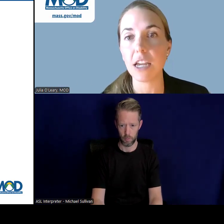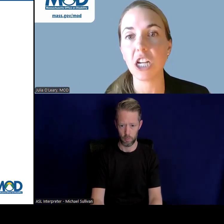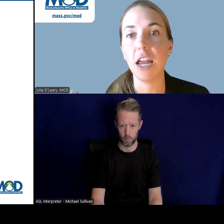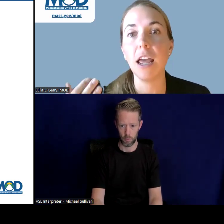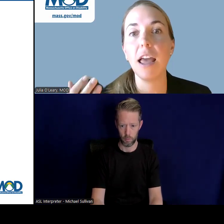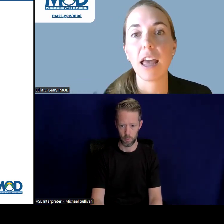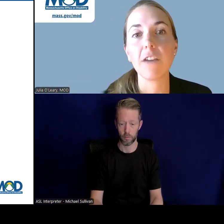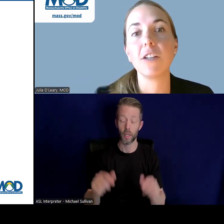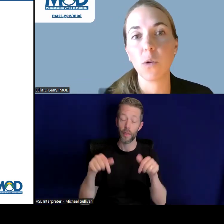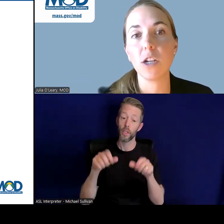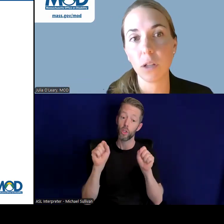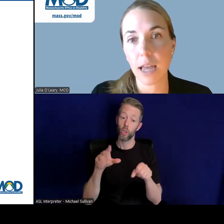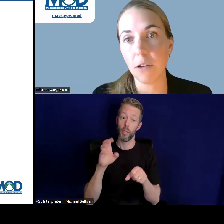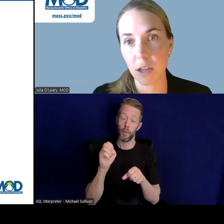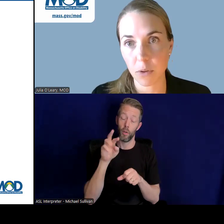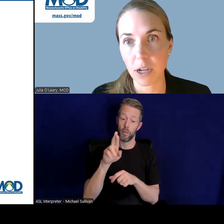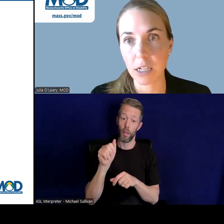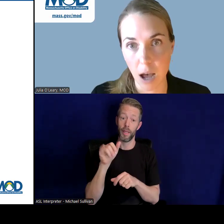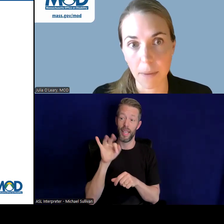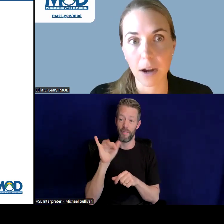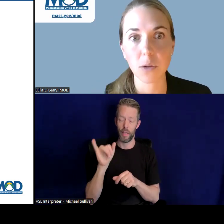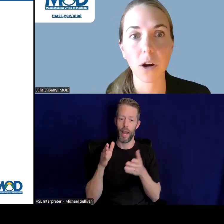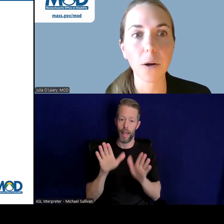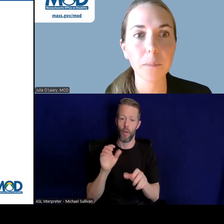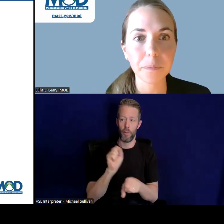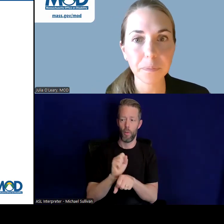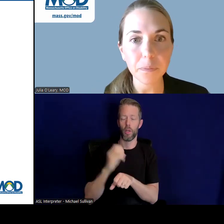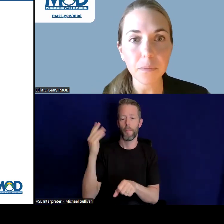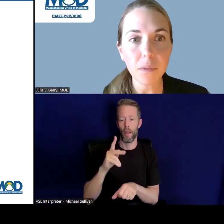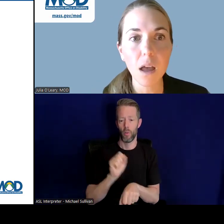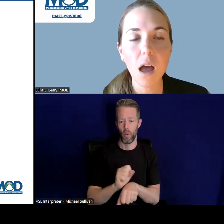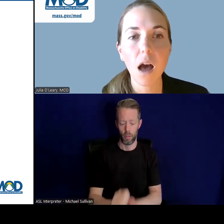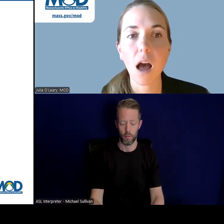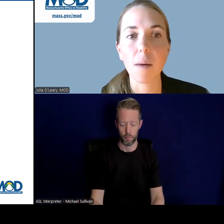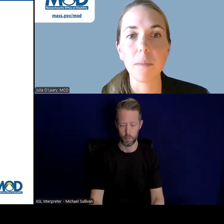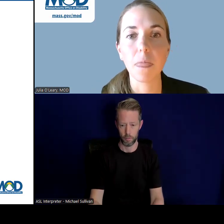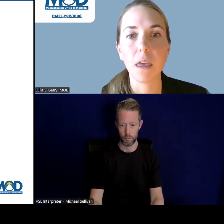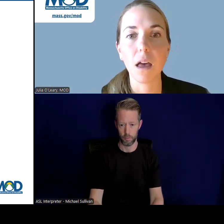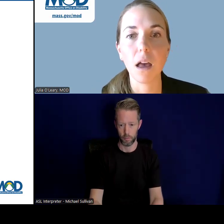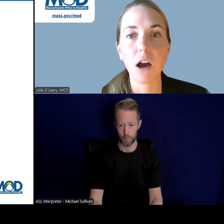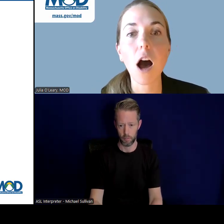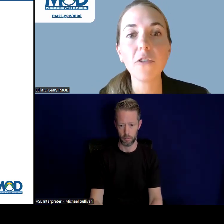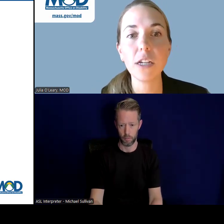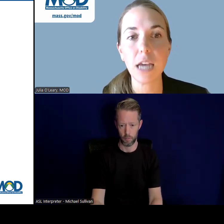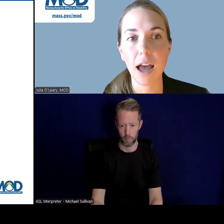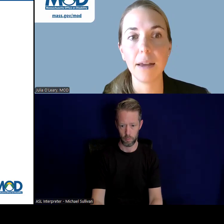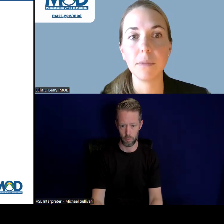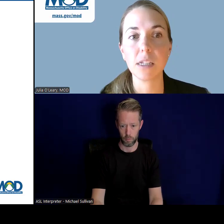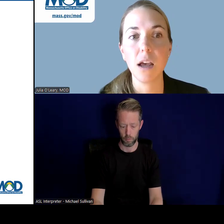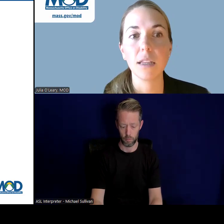This could be a reasonable accommodation if it's going to allow the employee to come back to work.